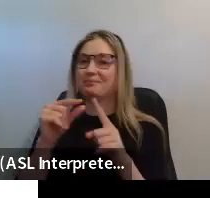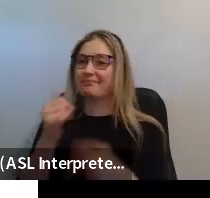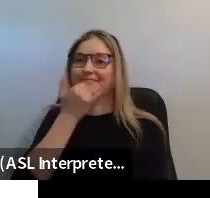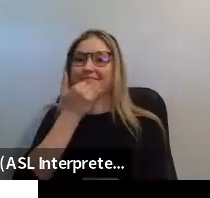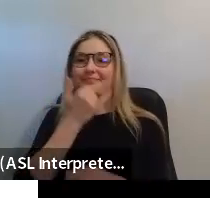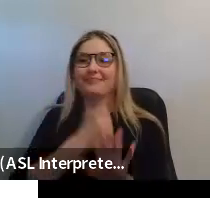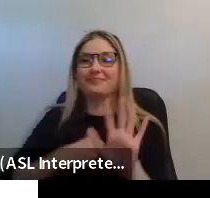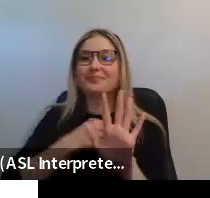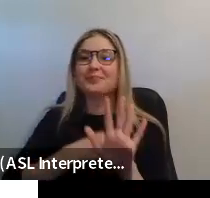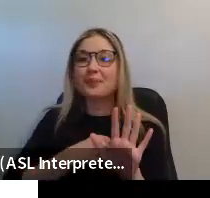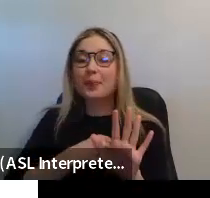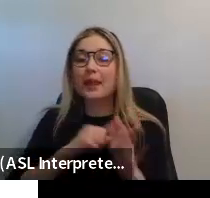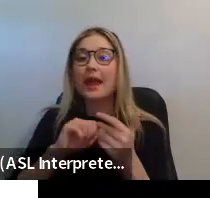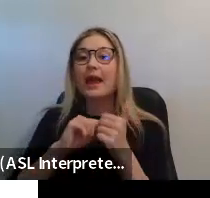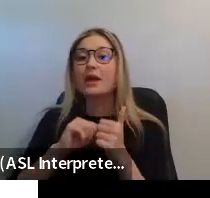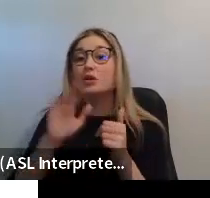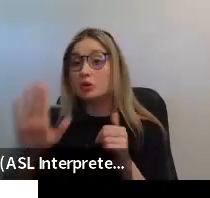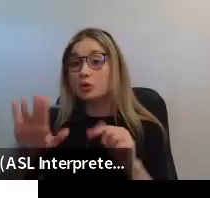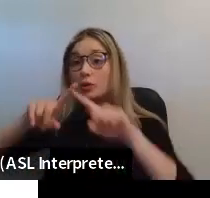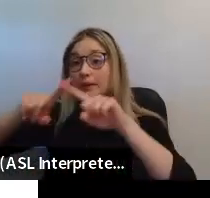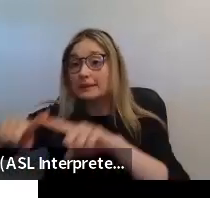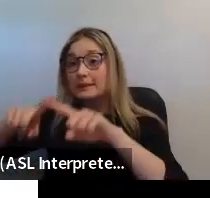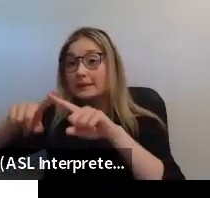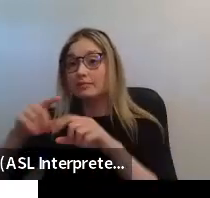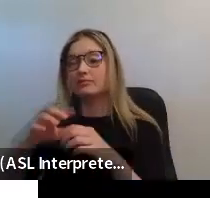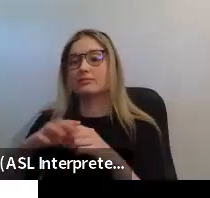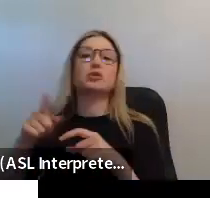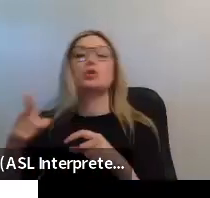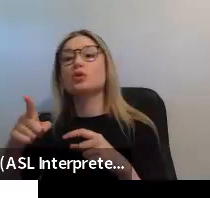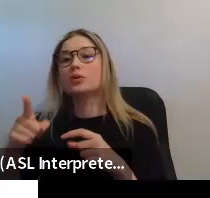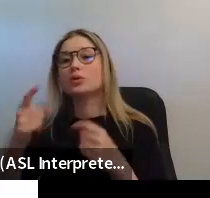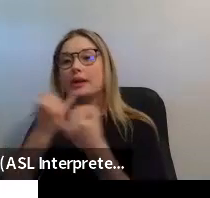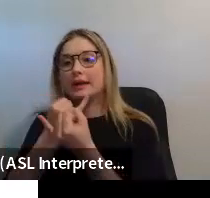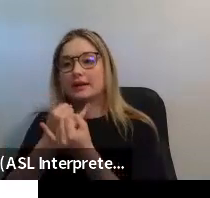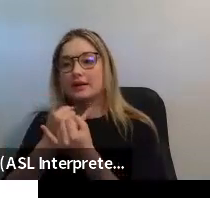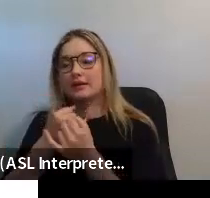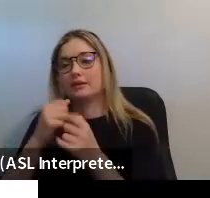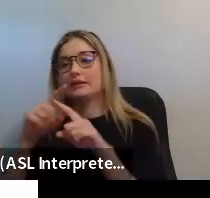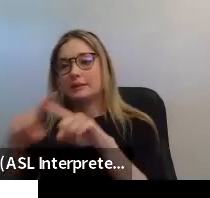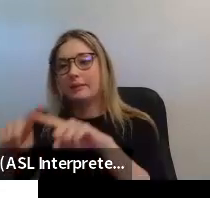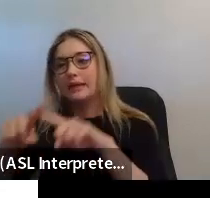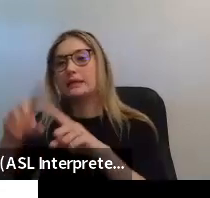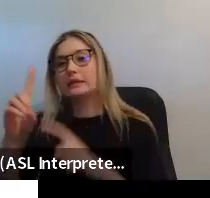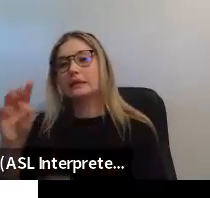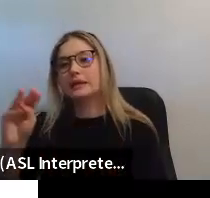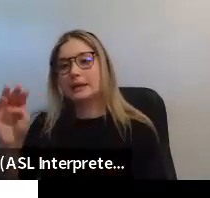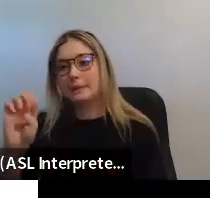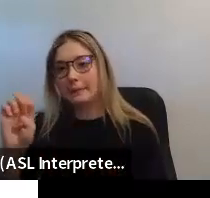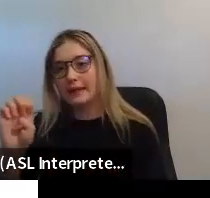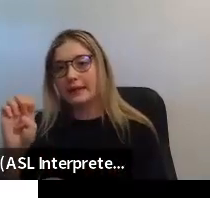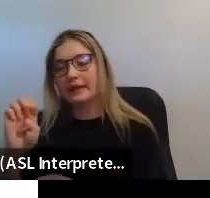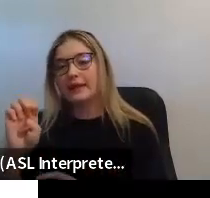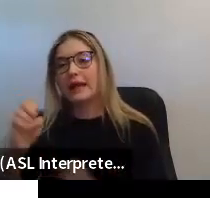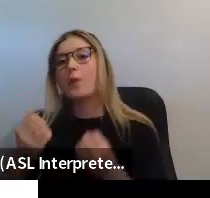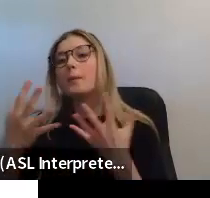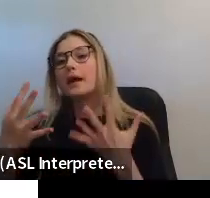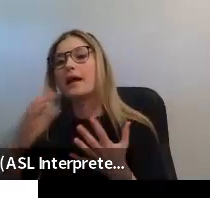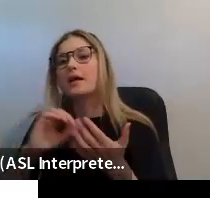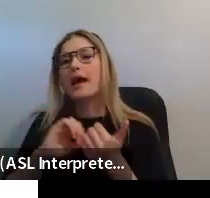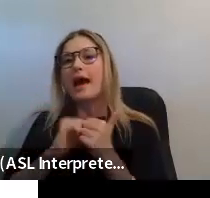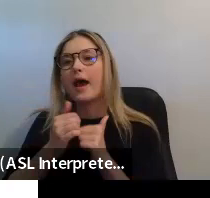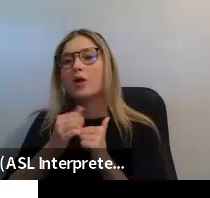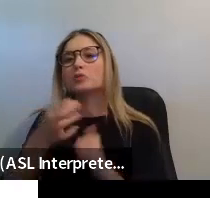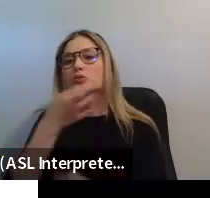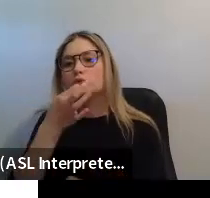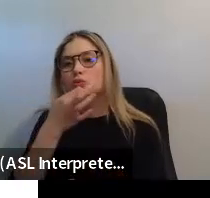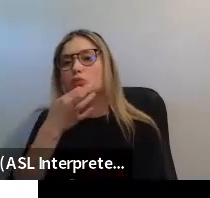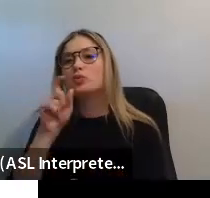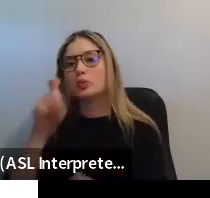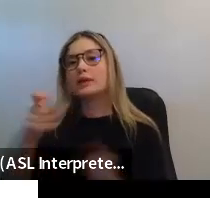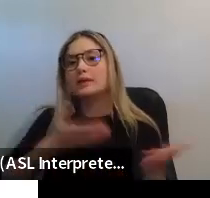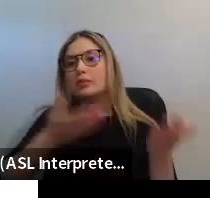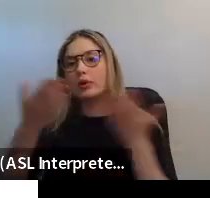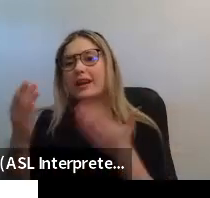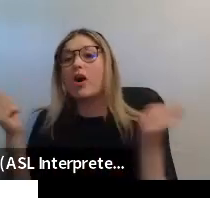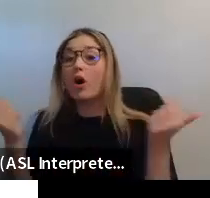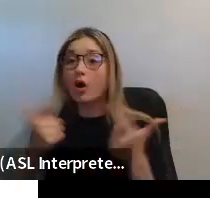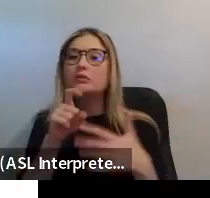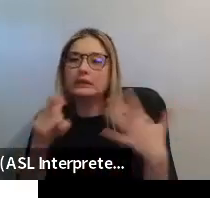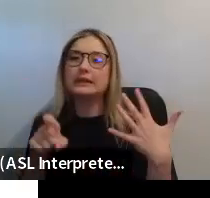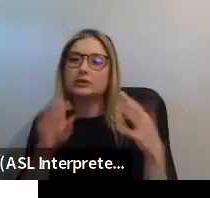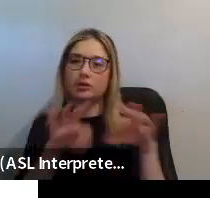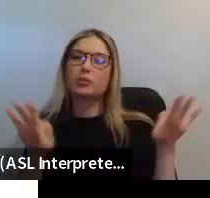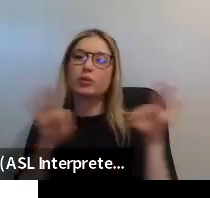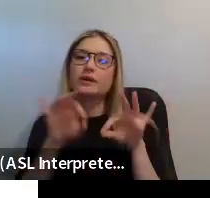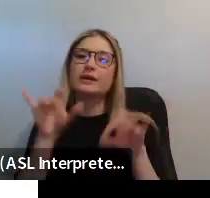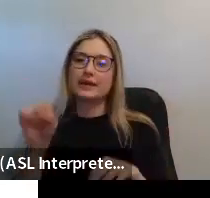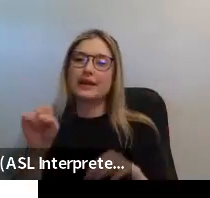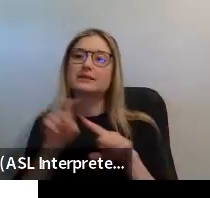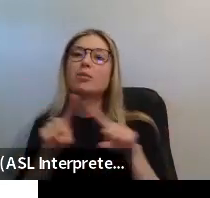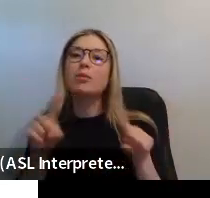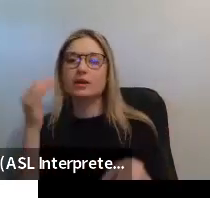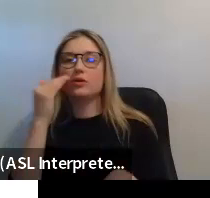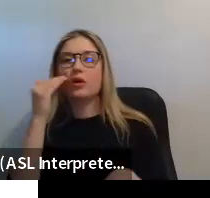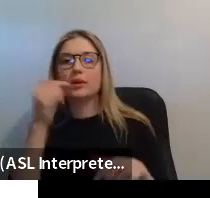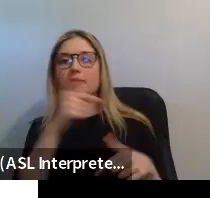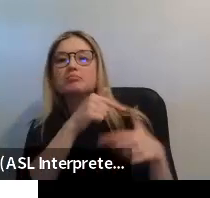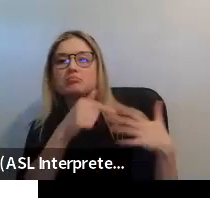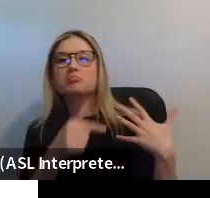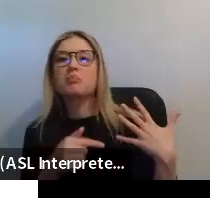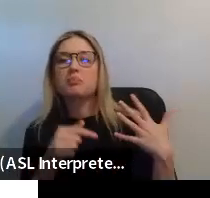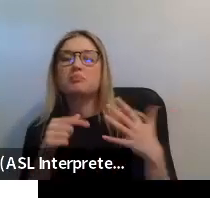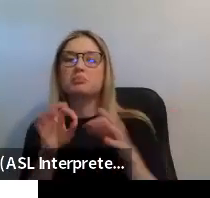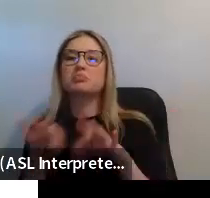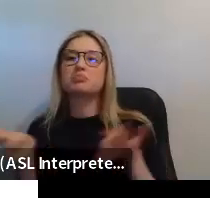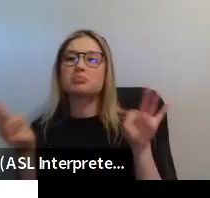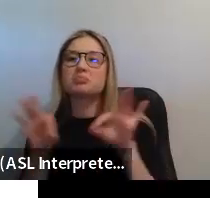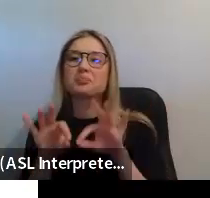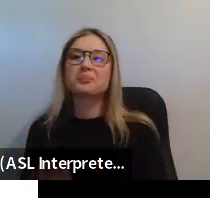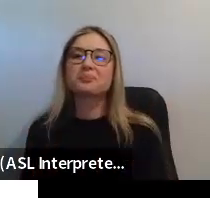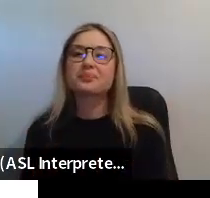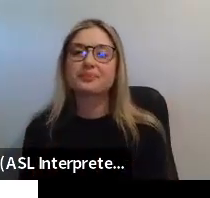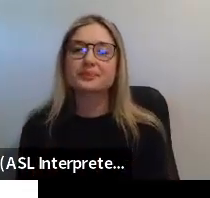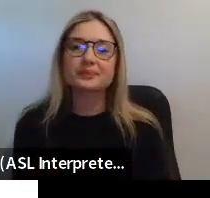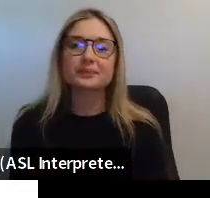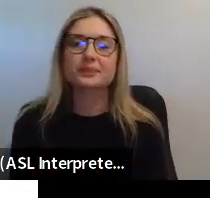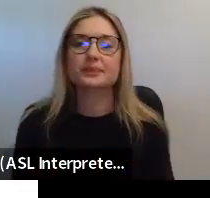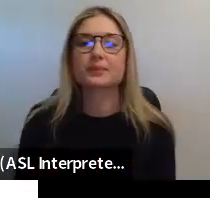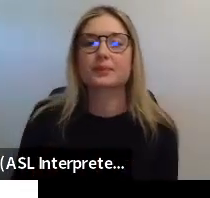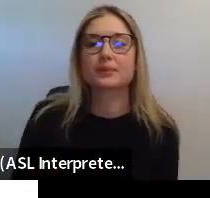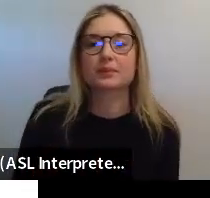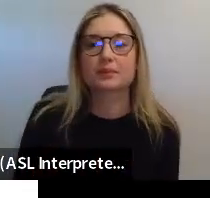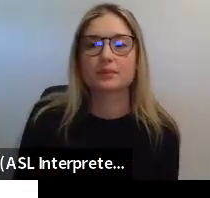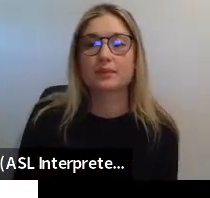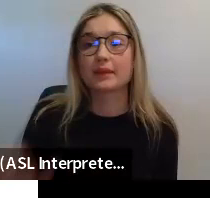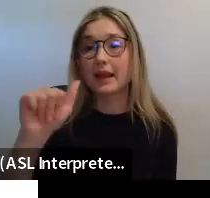How soon do we need to get it to you? How you know all of the needs are urgent. But just knowing all of that information is important.